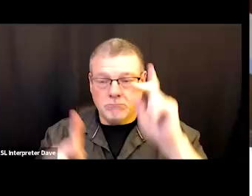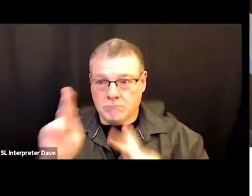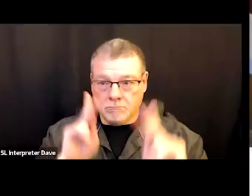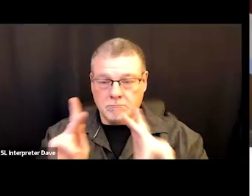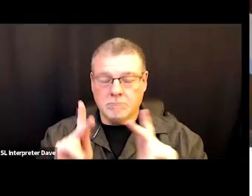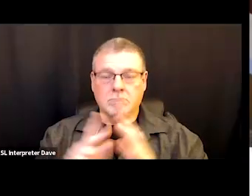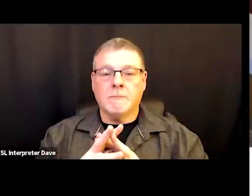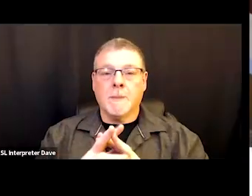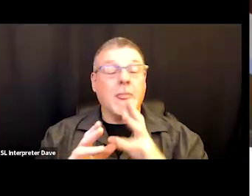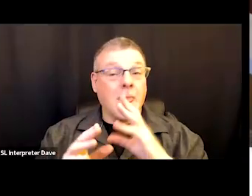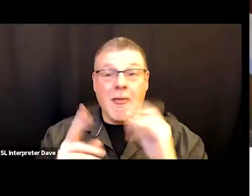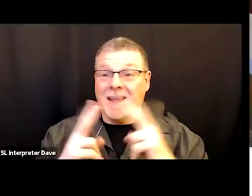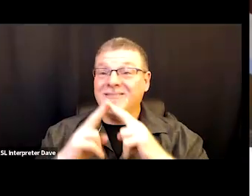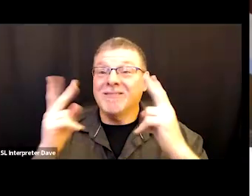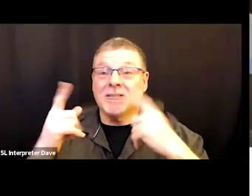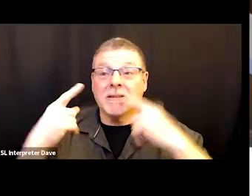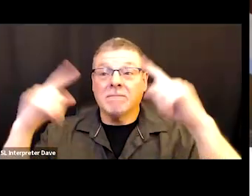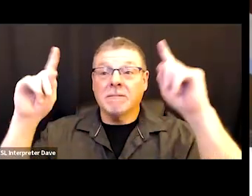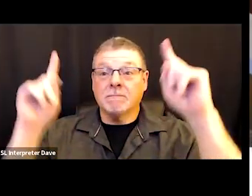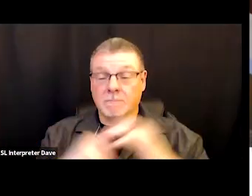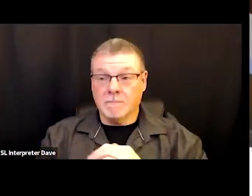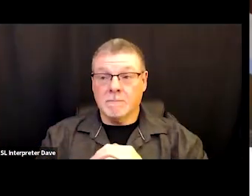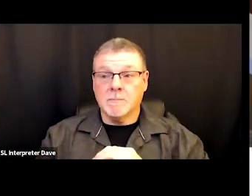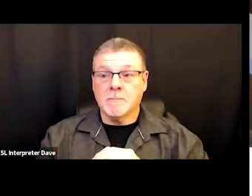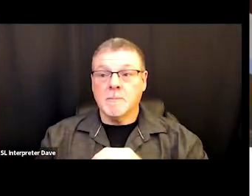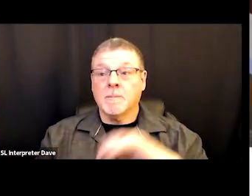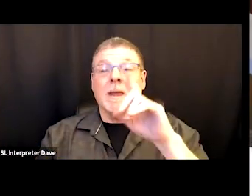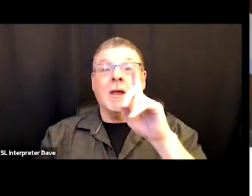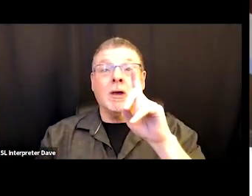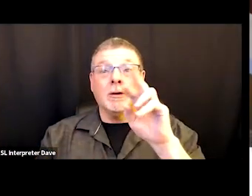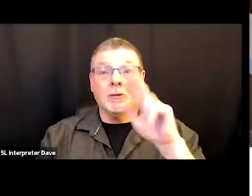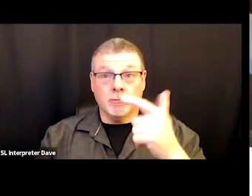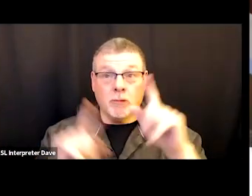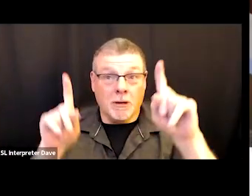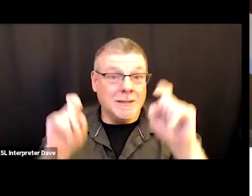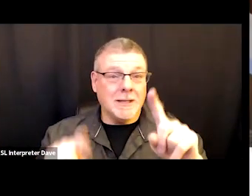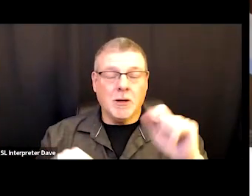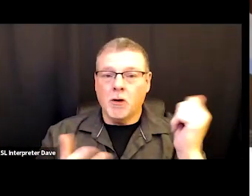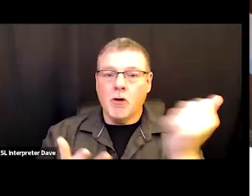and it's highly effective. And all of those drug tests are obviously LCMS or GCMS,